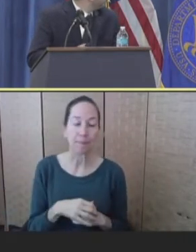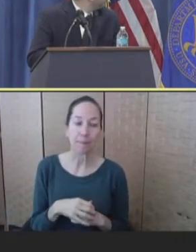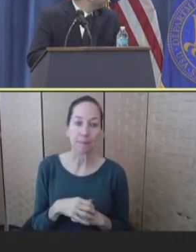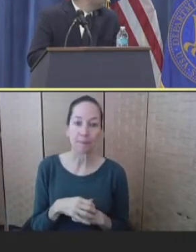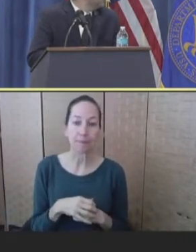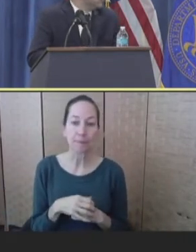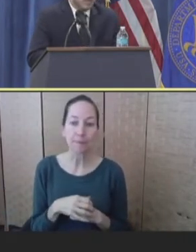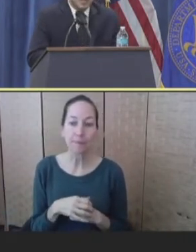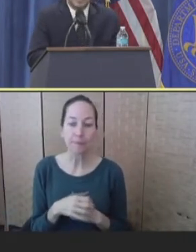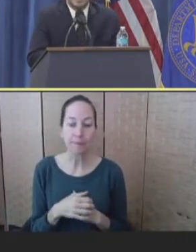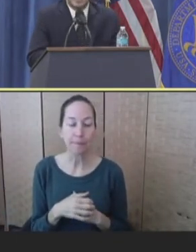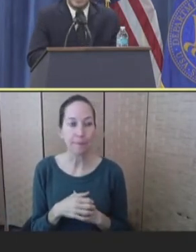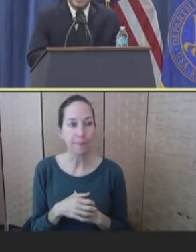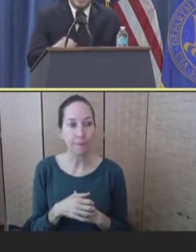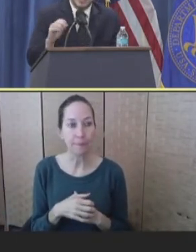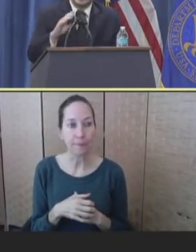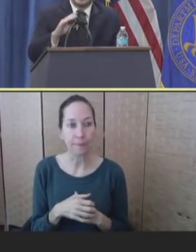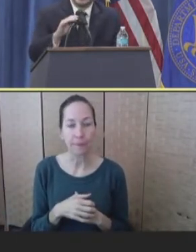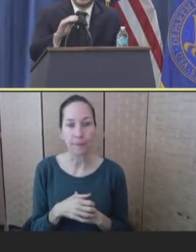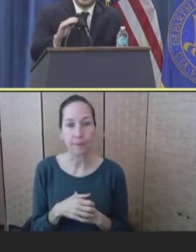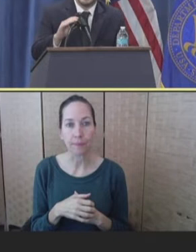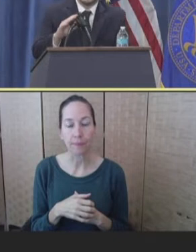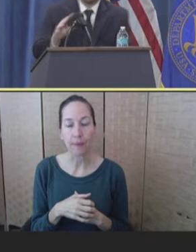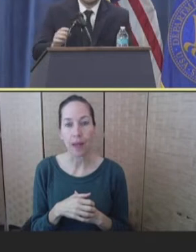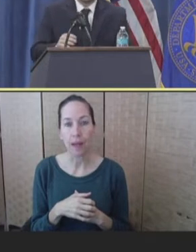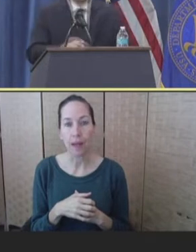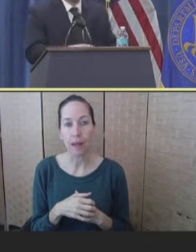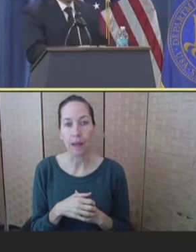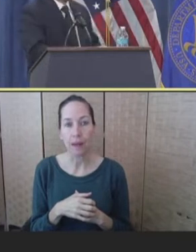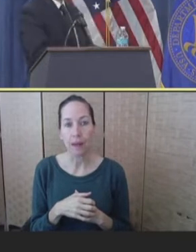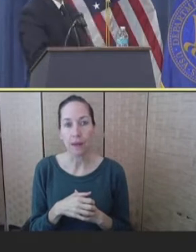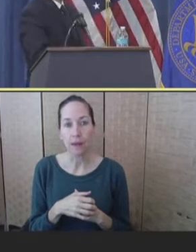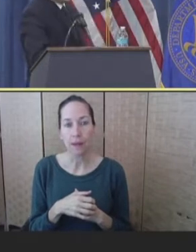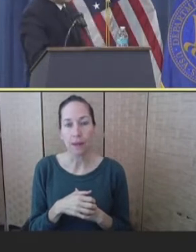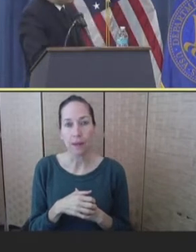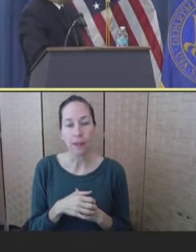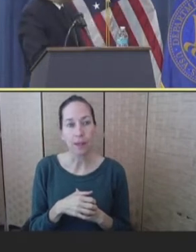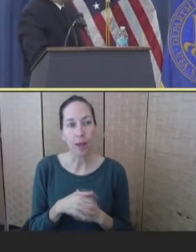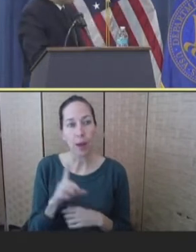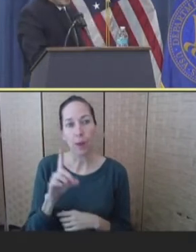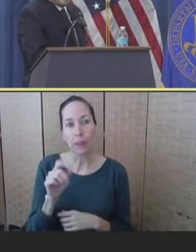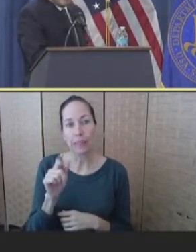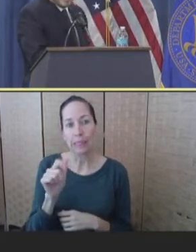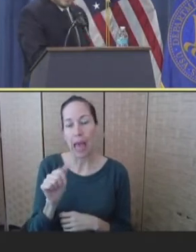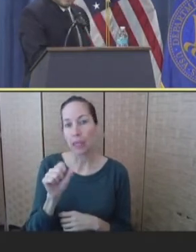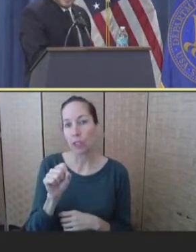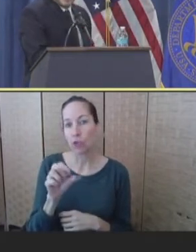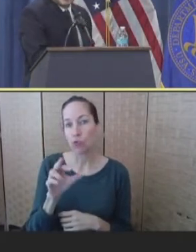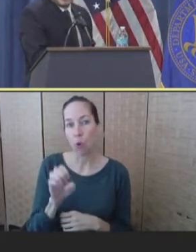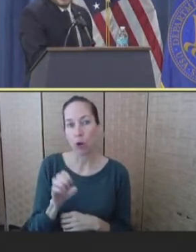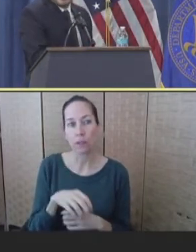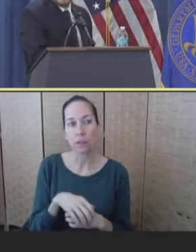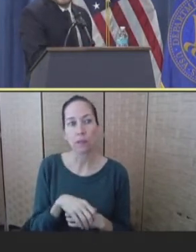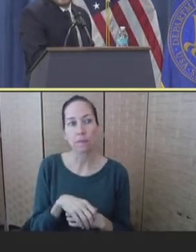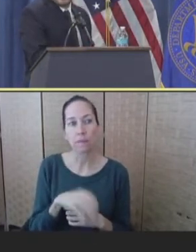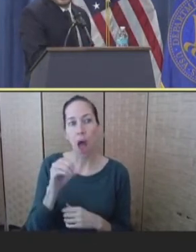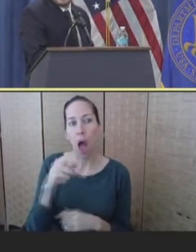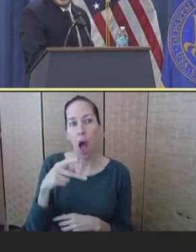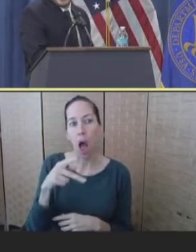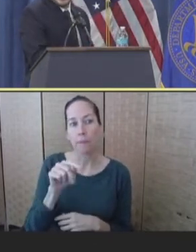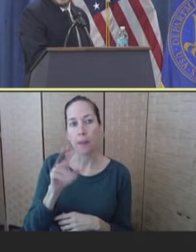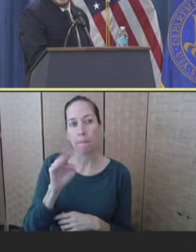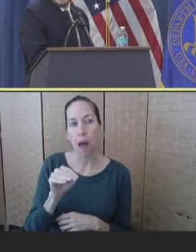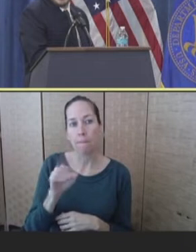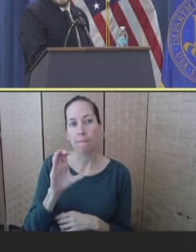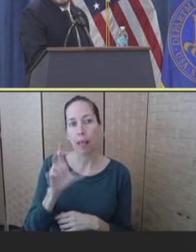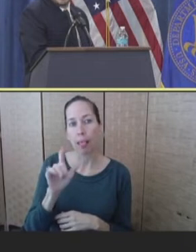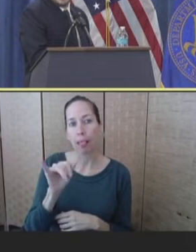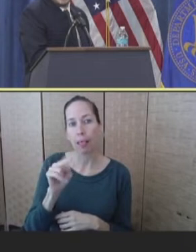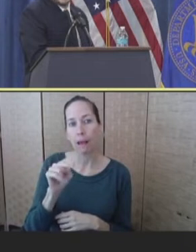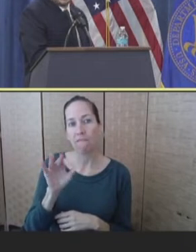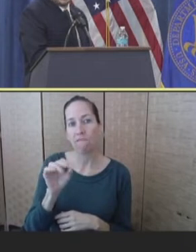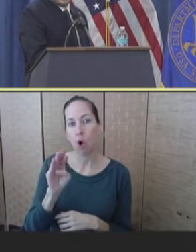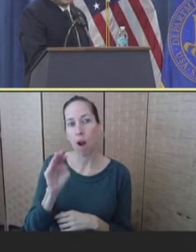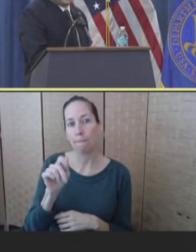So, the data source was the Optum Clinformatics Data Mart, which is an institutional or is